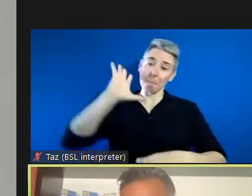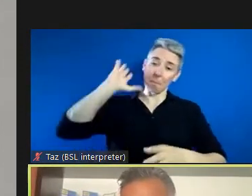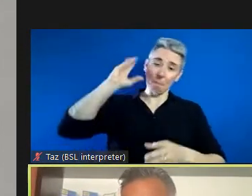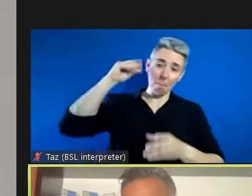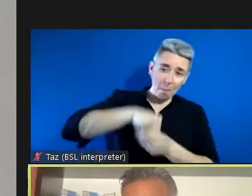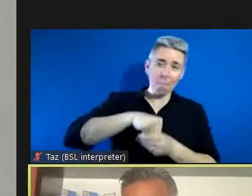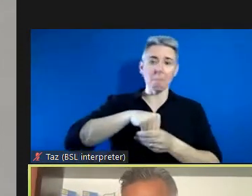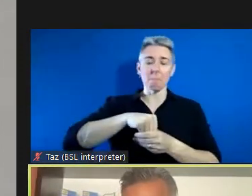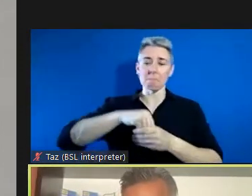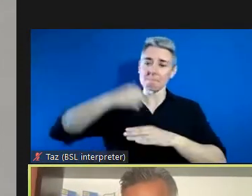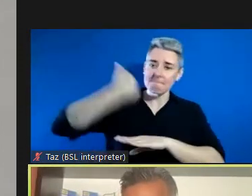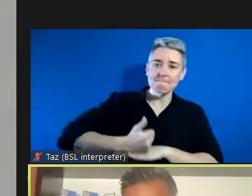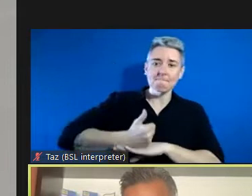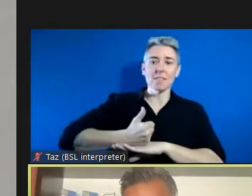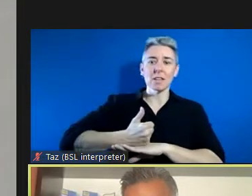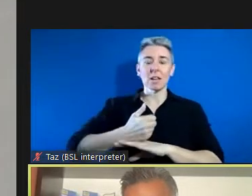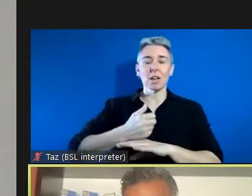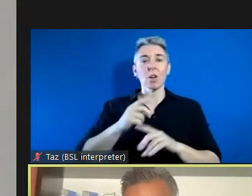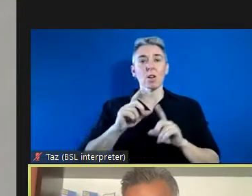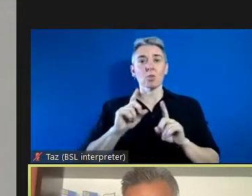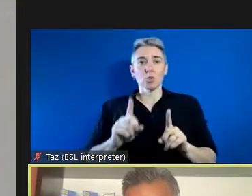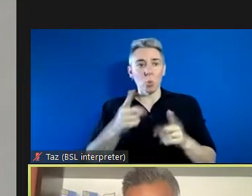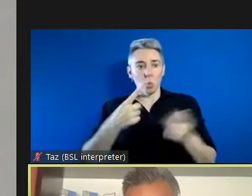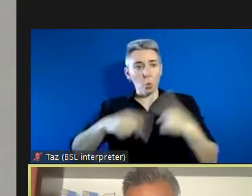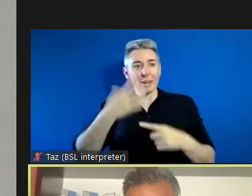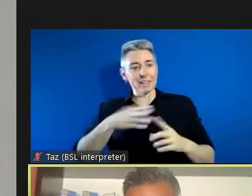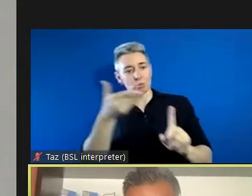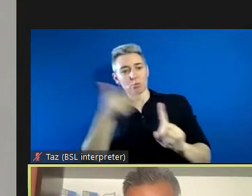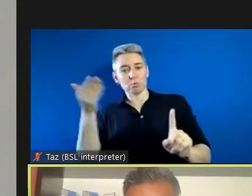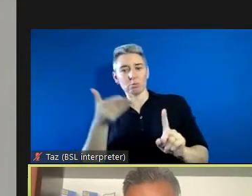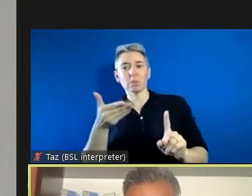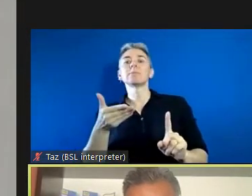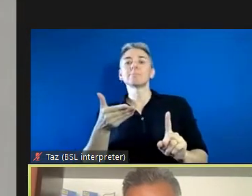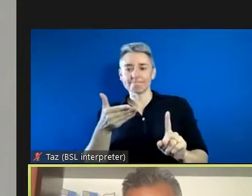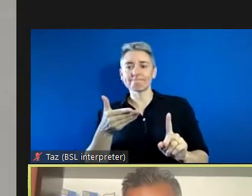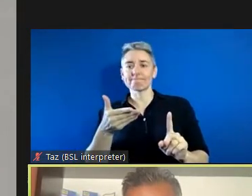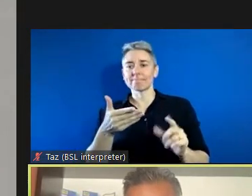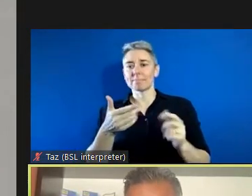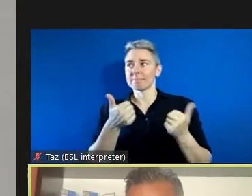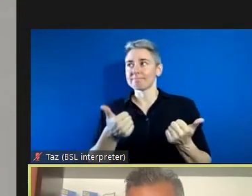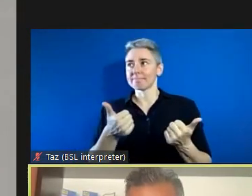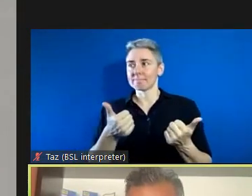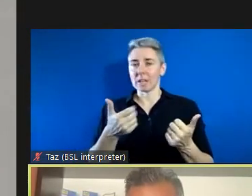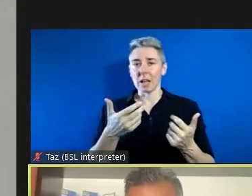So it's about recognising that and offering that as a space of strength and solidarity,